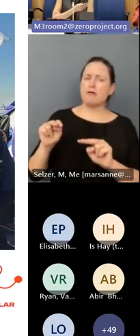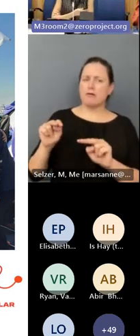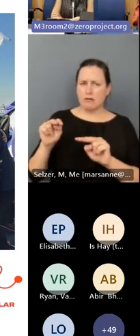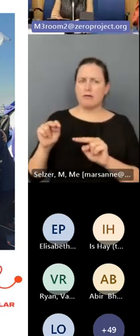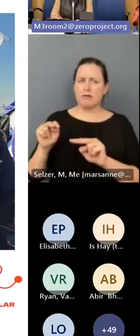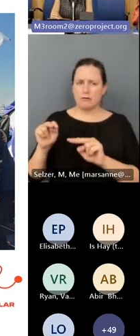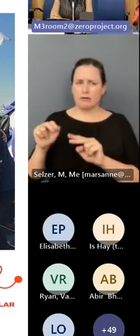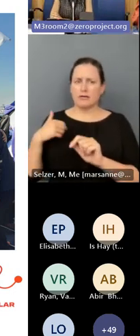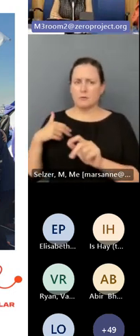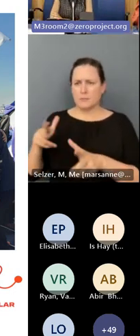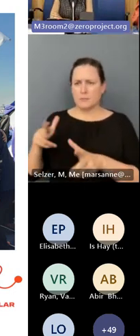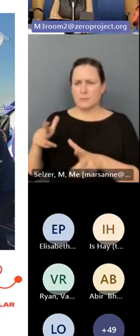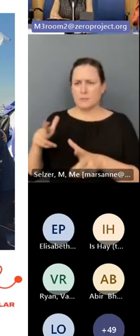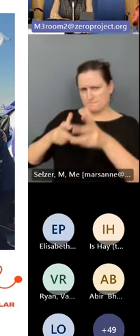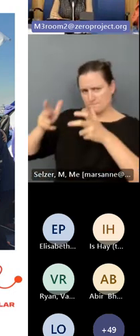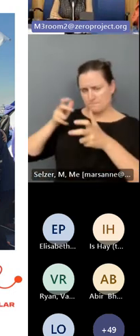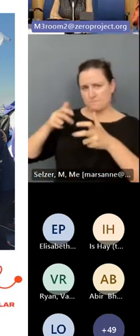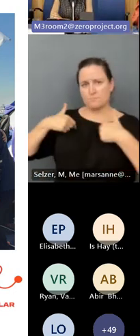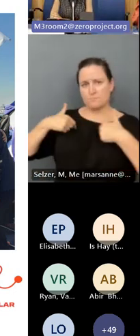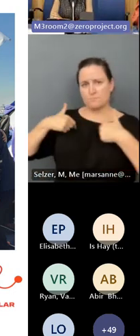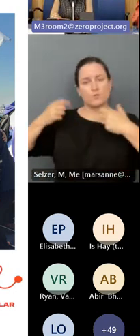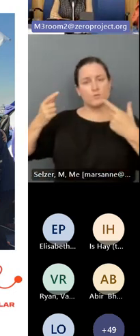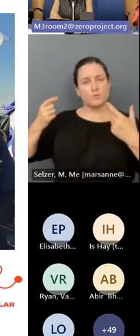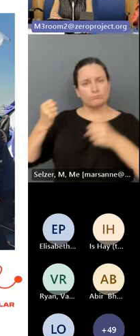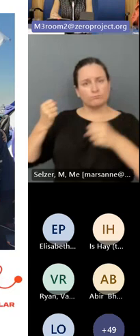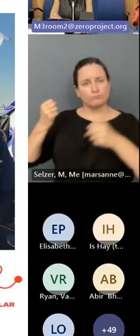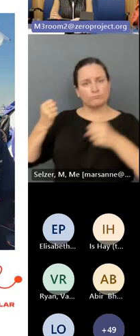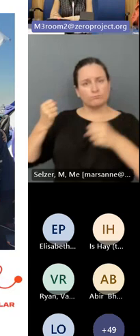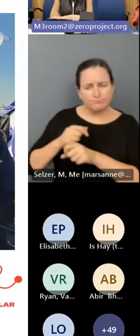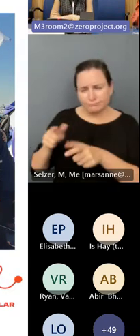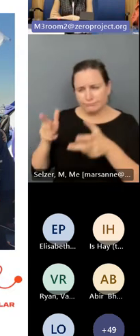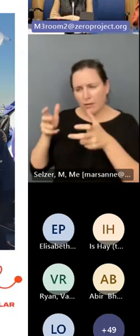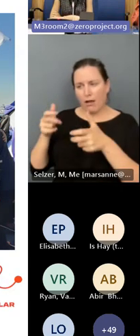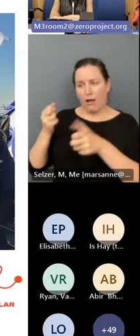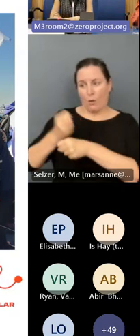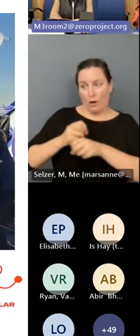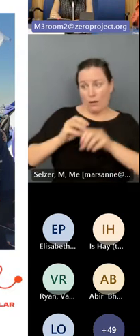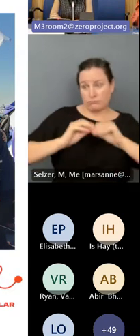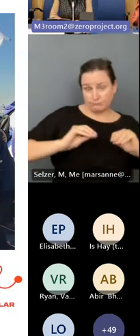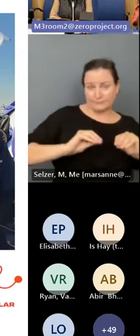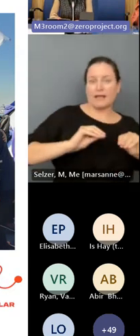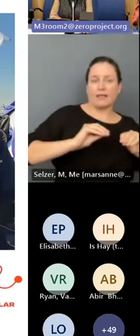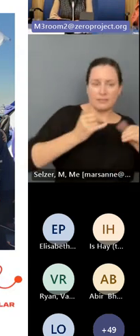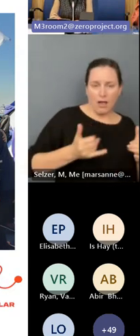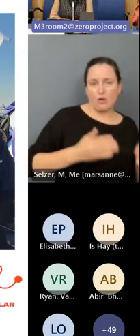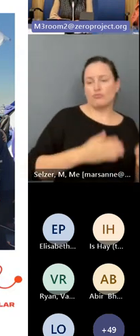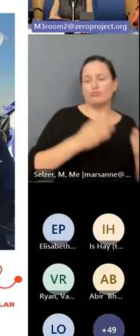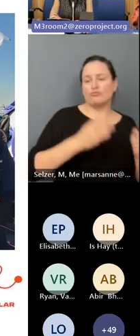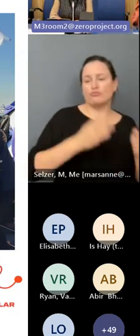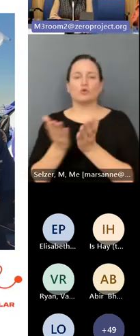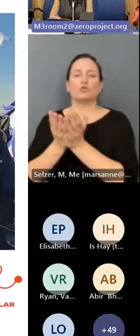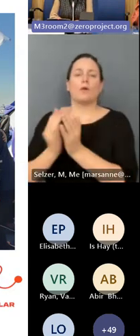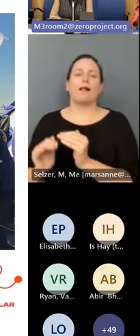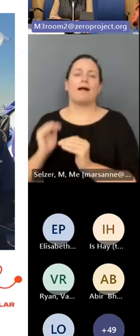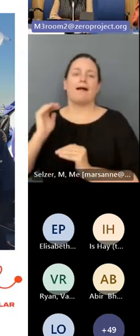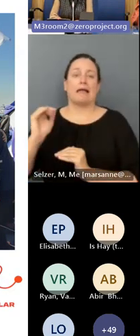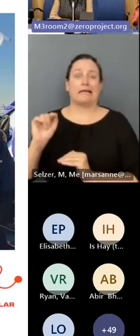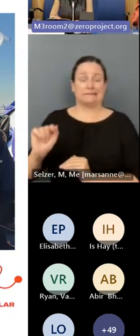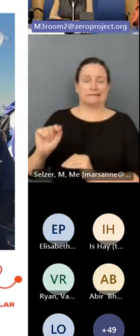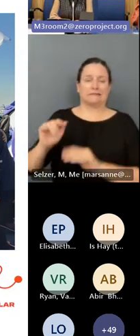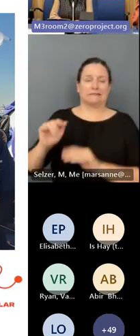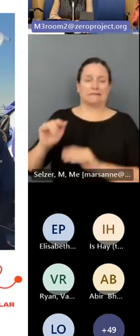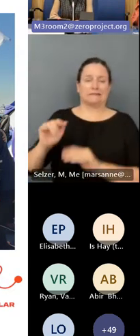and expanded to high school students in 2022. So far we have organised 11 university and for high